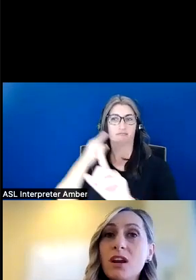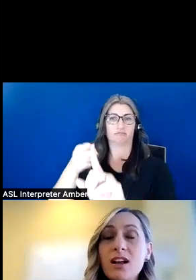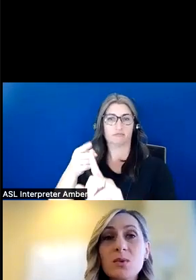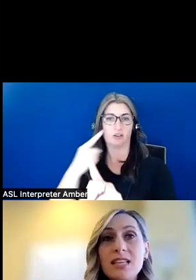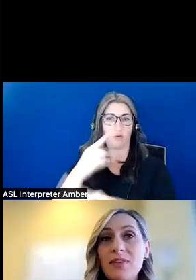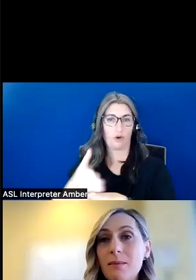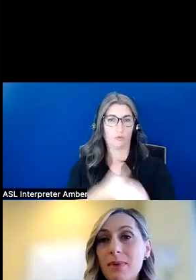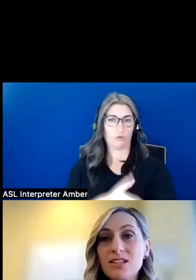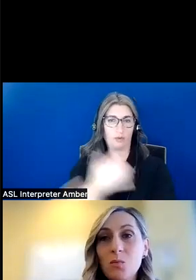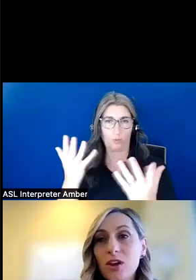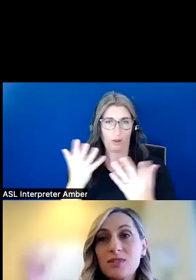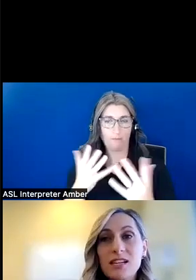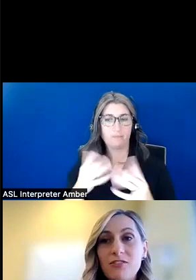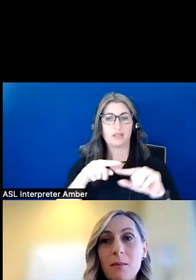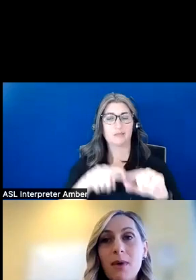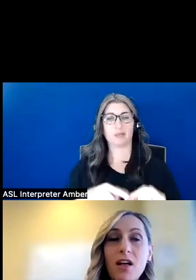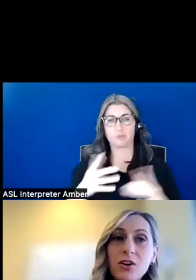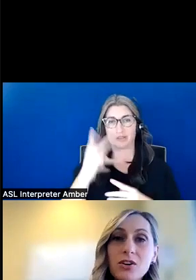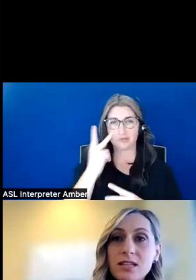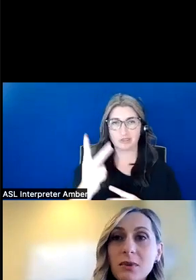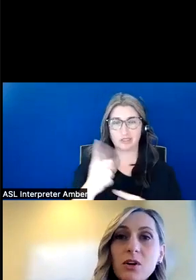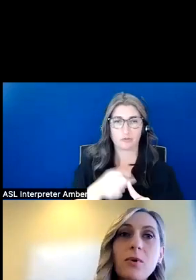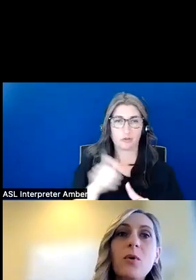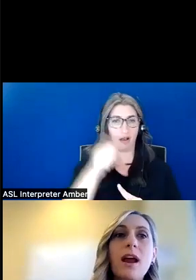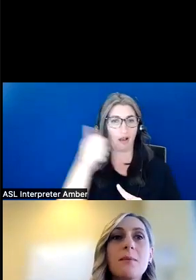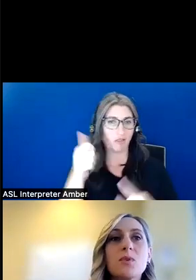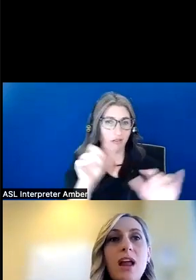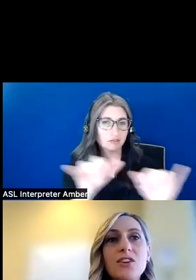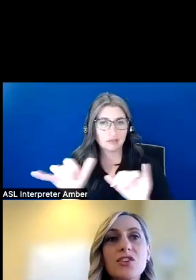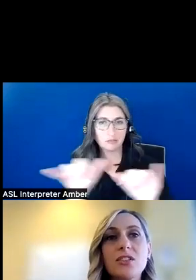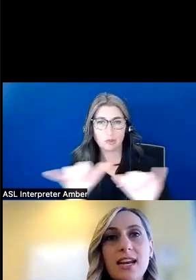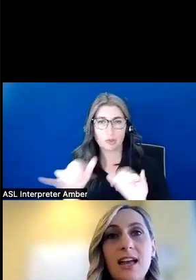You can also set that based on what you've seen from other similar programs or national